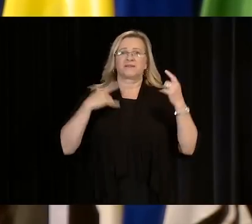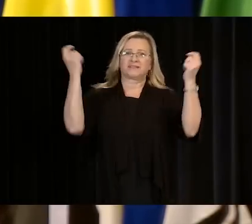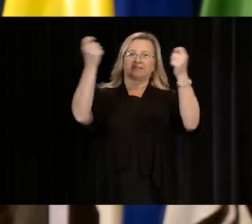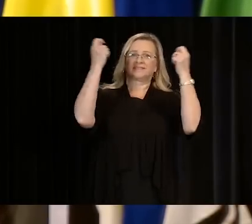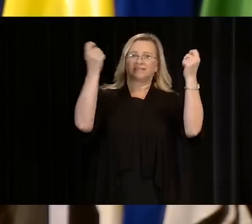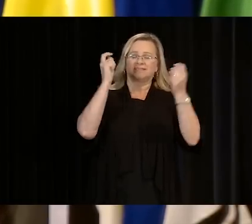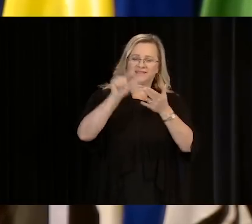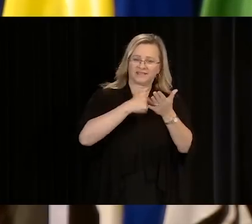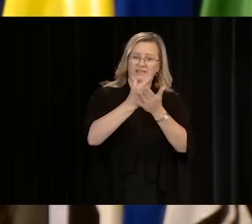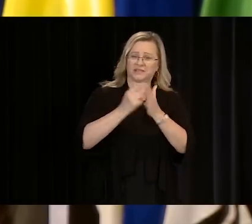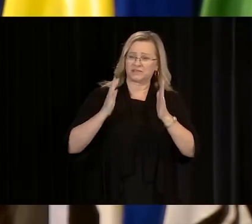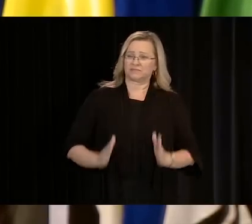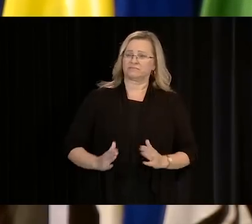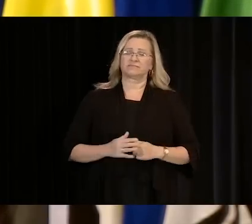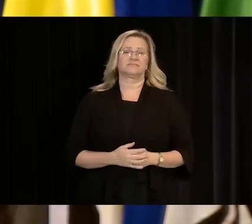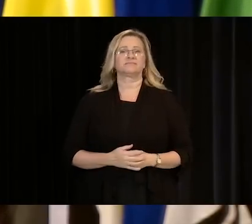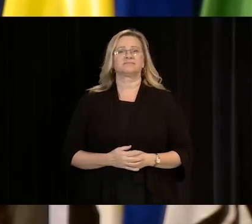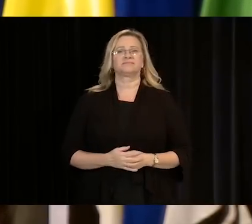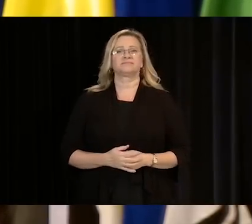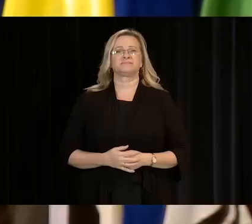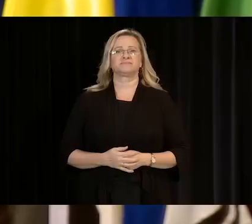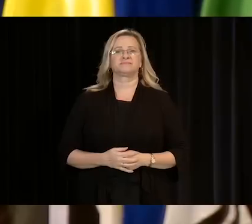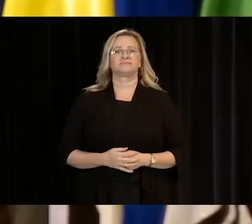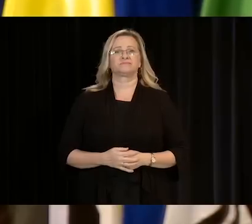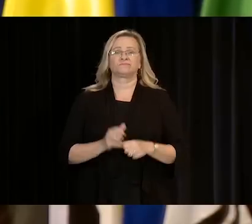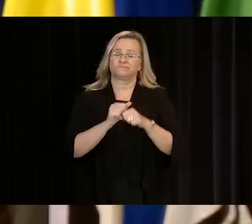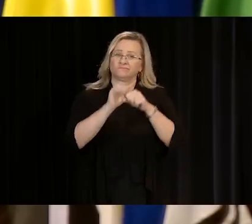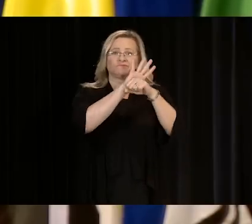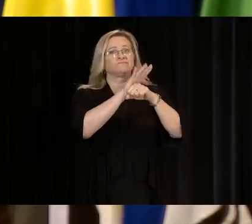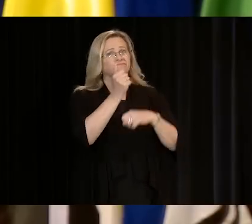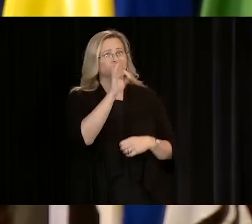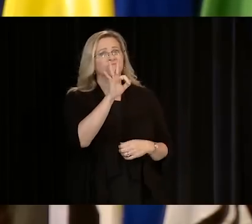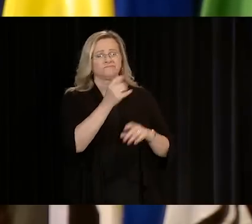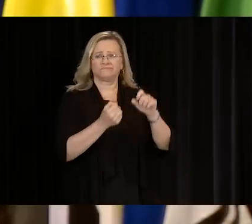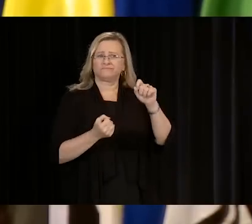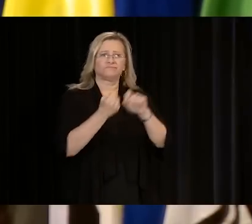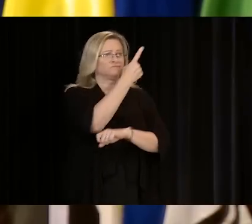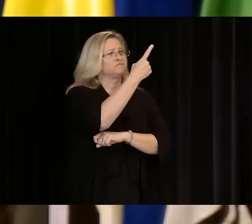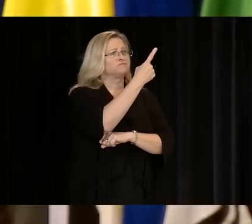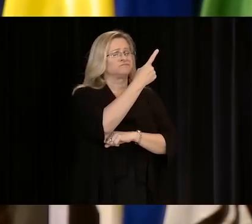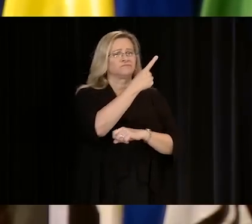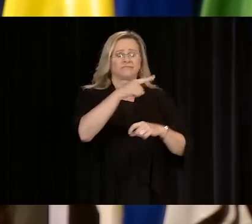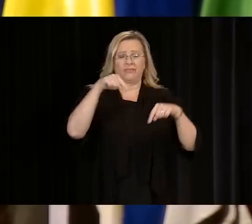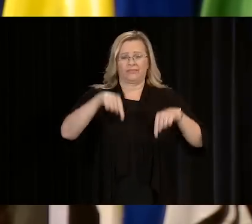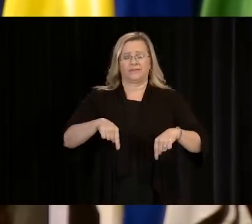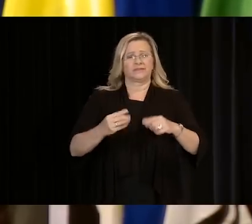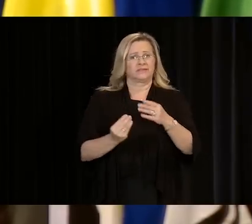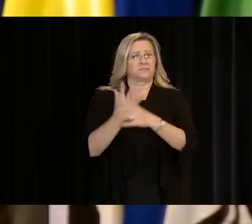OF CELEBRATING OUR GRADUATES. COVID-19 HAD ANOTHER IDEA FOR US THIS SPRING.